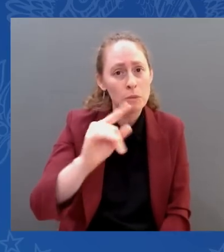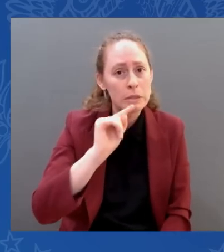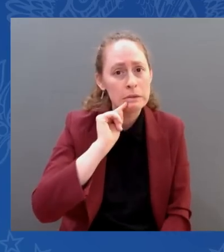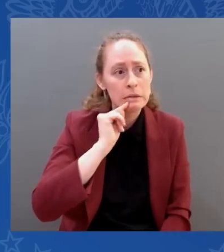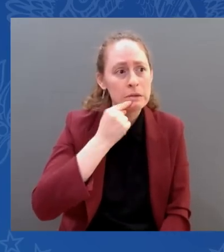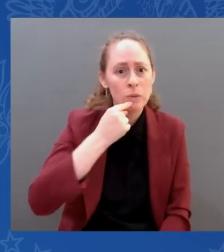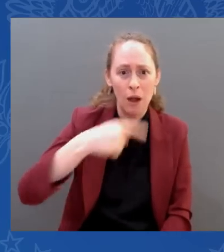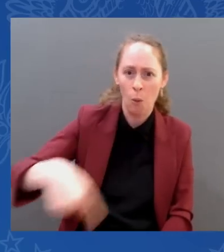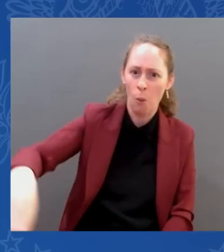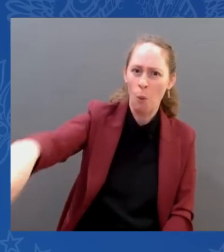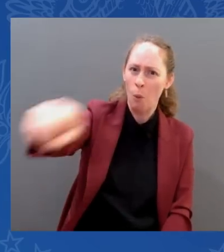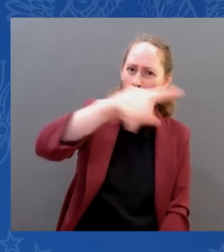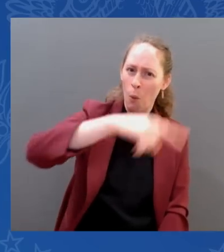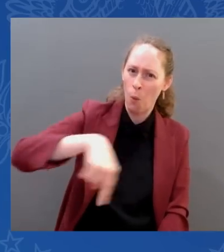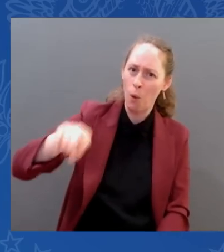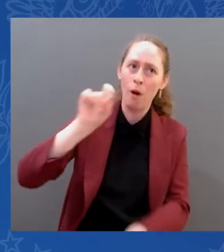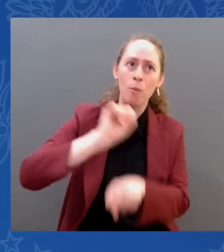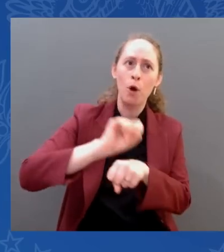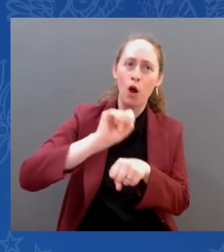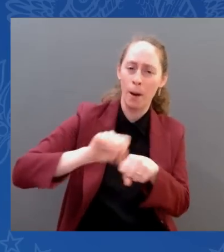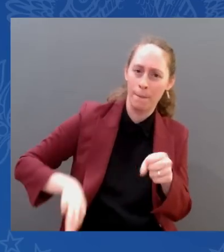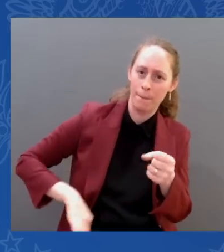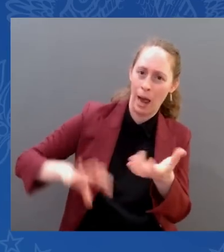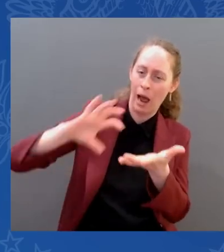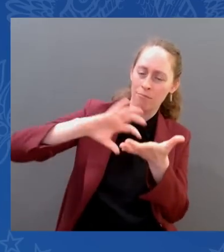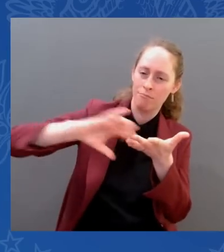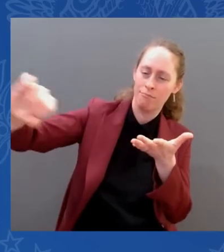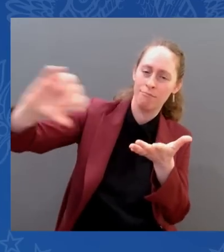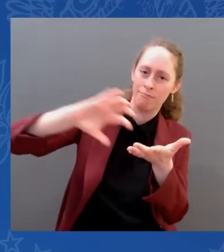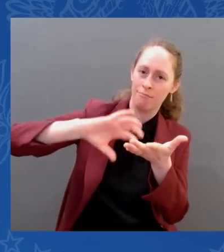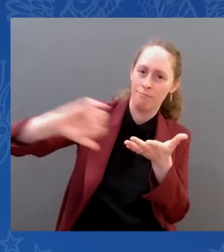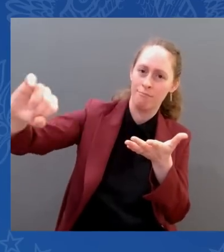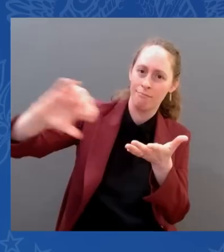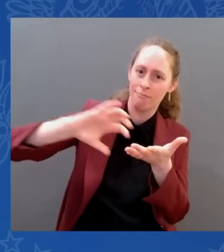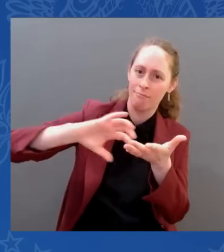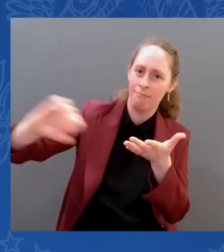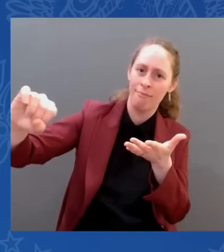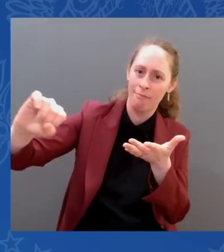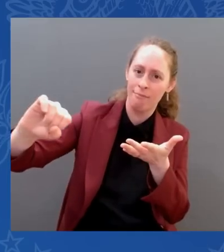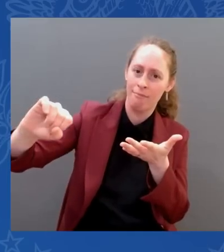People will say, "Well, they'll never eliminate it all." But they'll -- what they'll do, they'll be able to pick it apart.